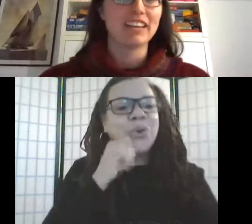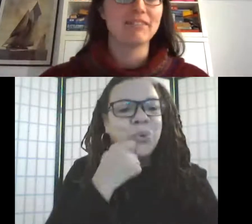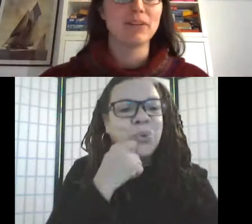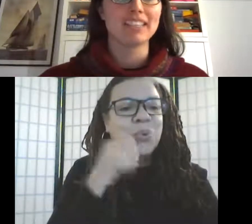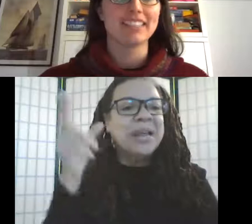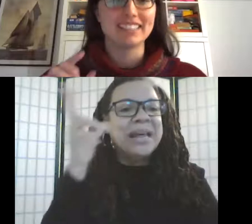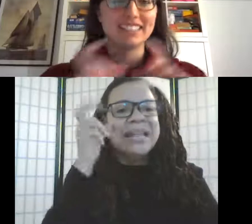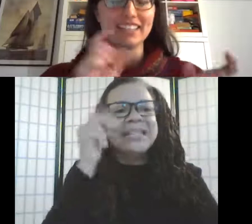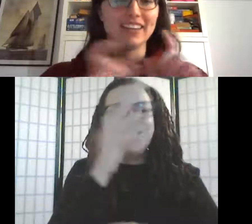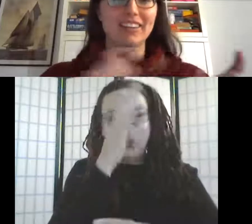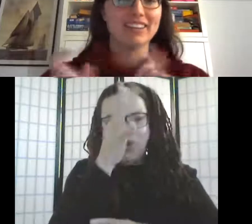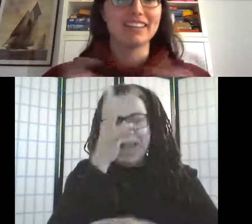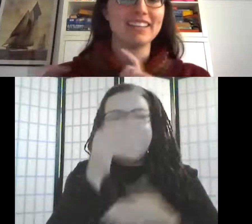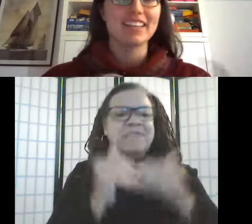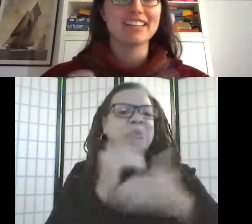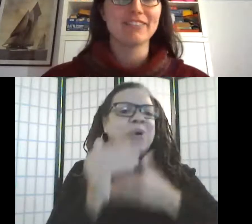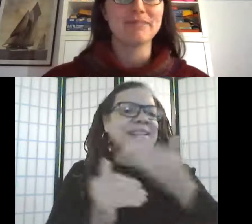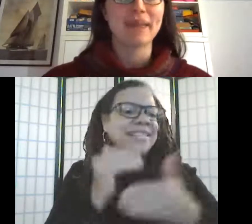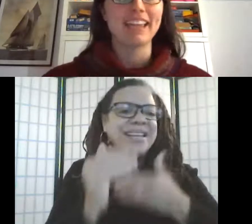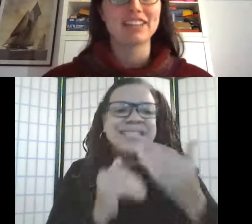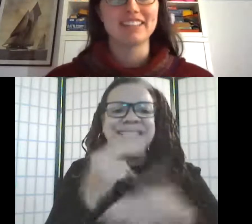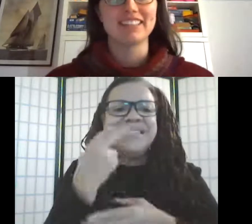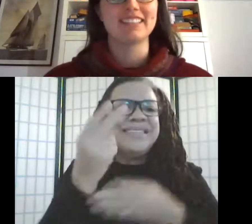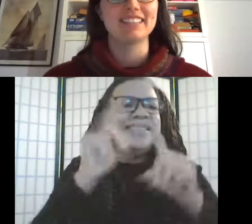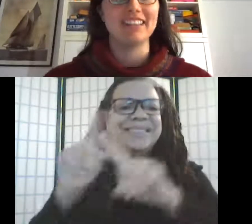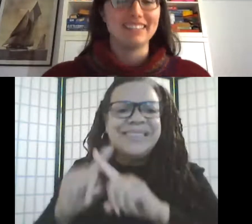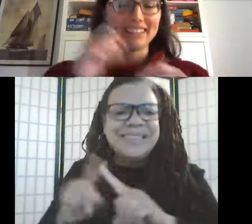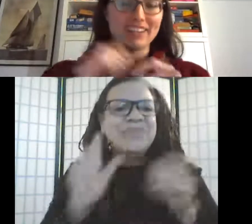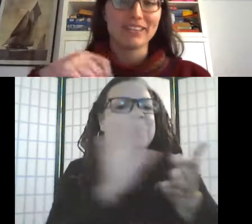creative process, and seeing all the different pages, and going